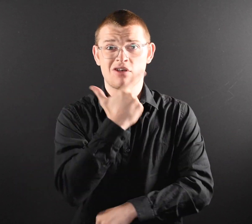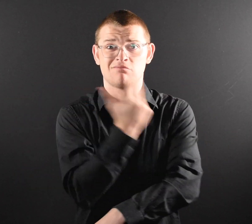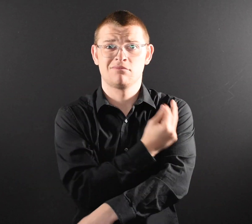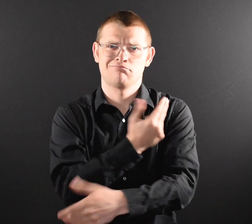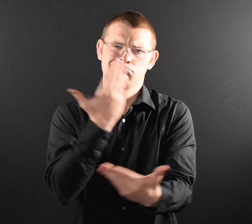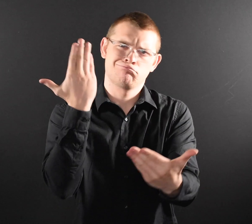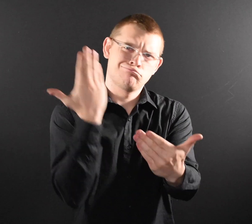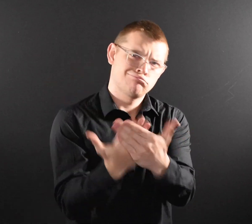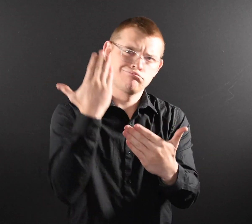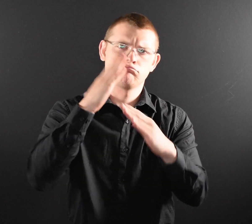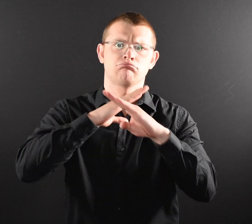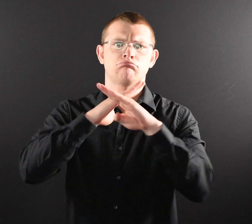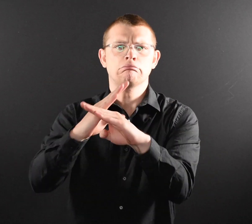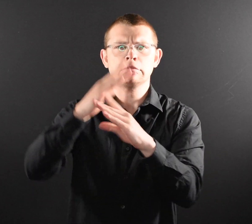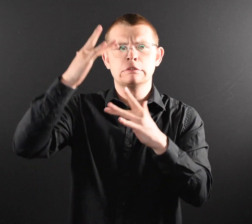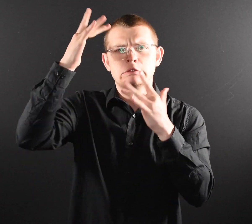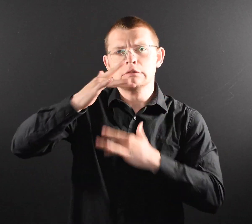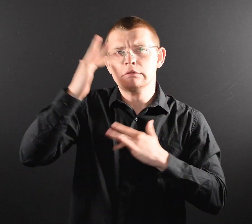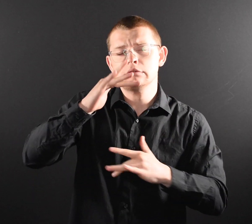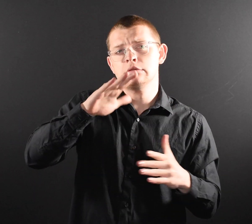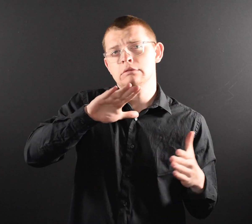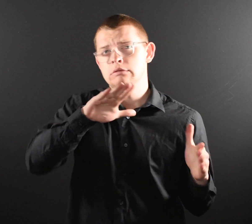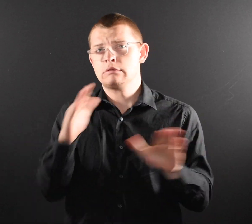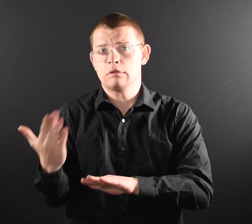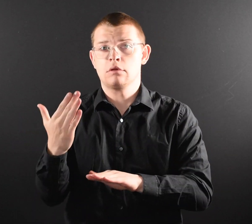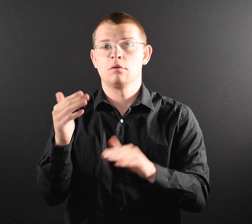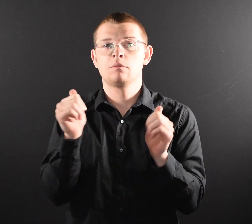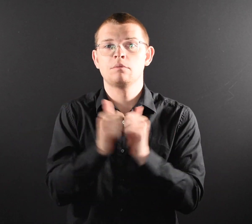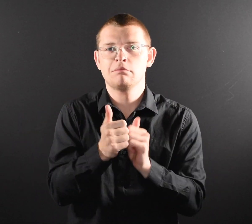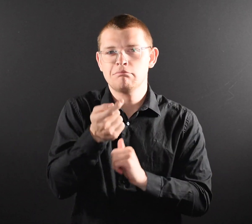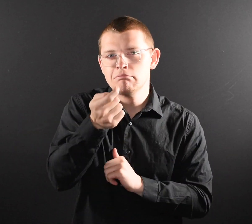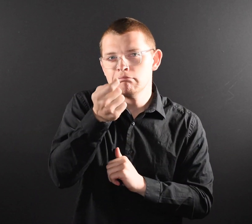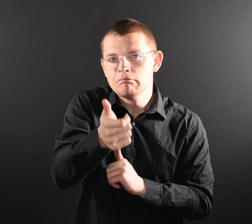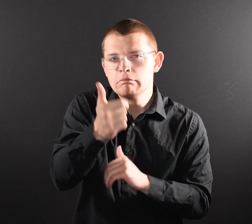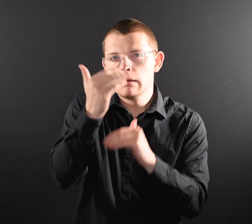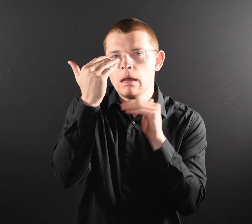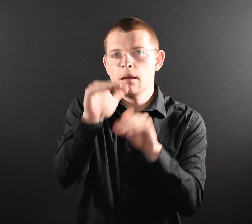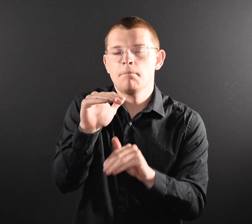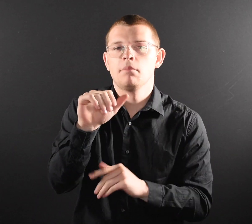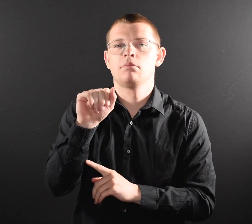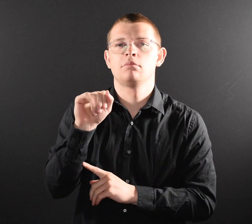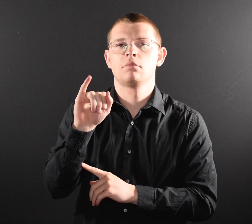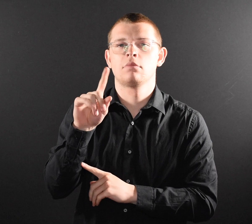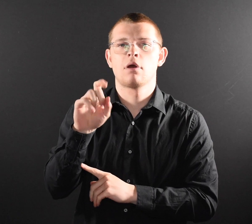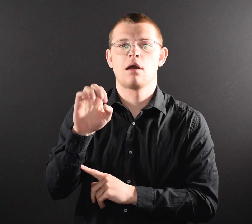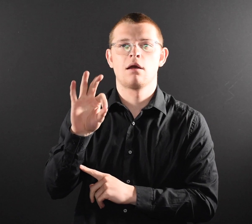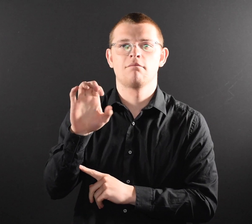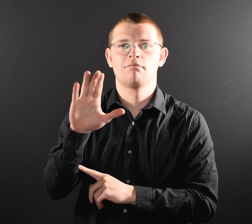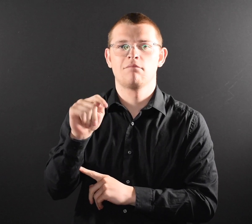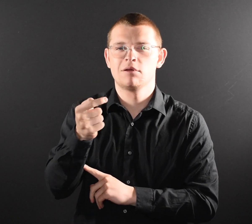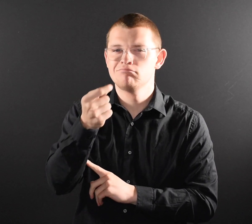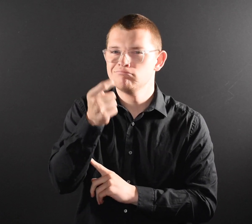They all have been shown to prevent severe illness and death, with limited, light side effects.